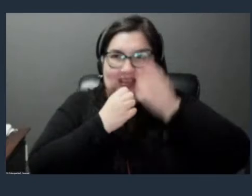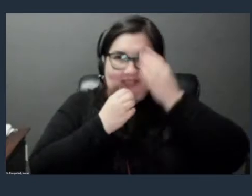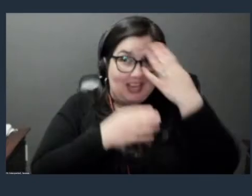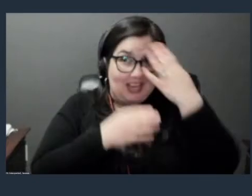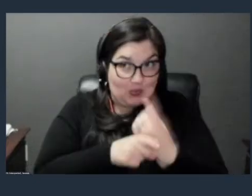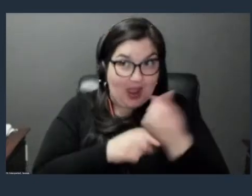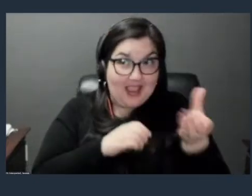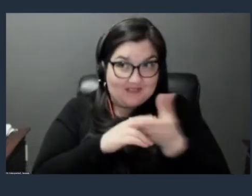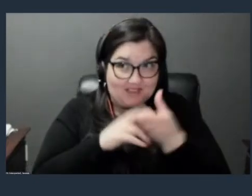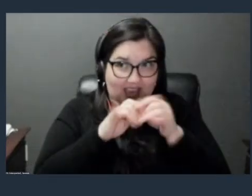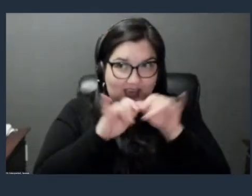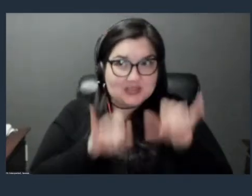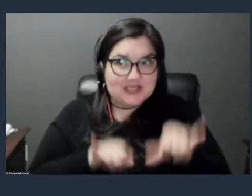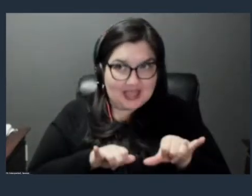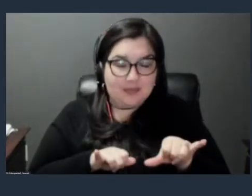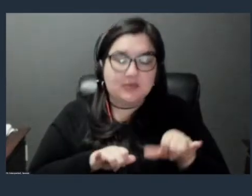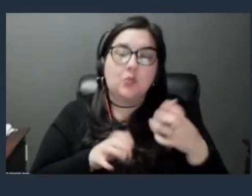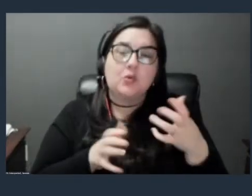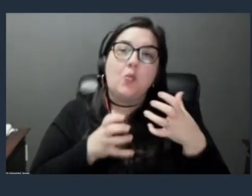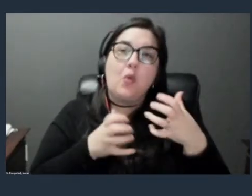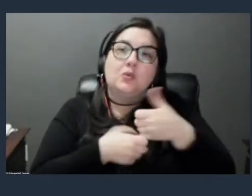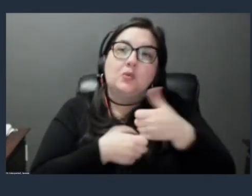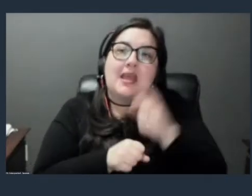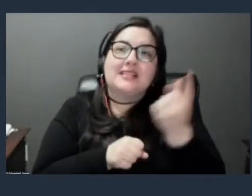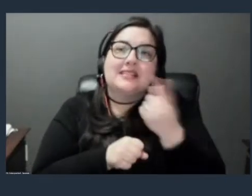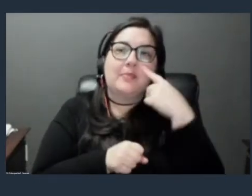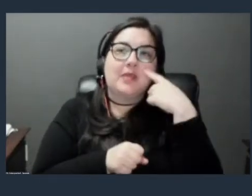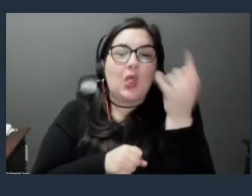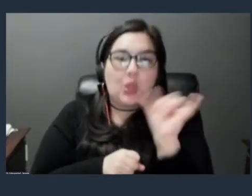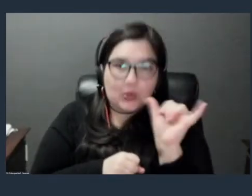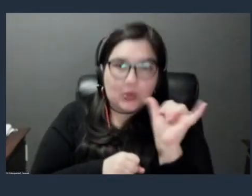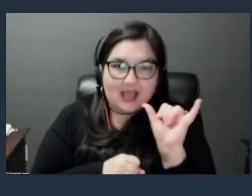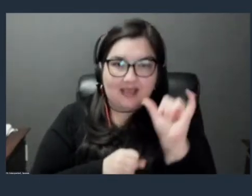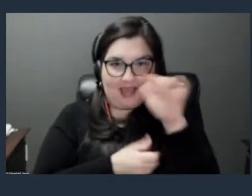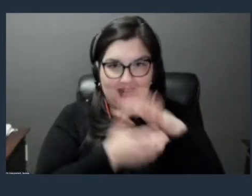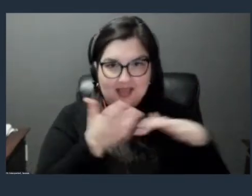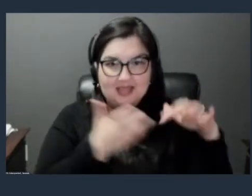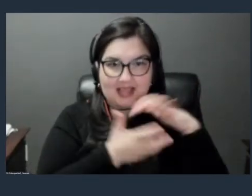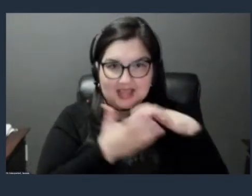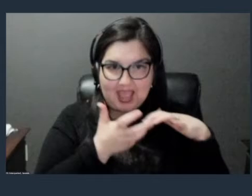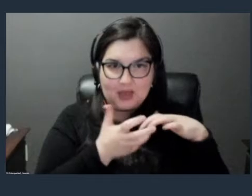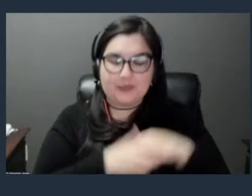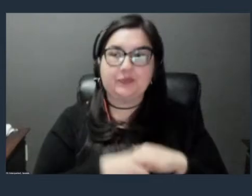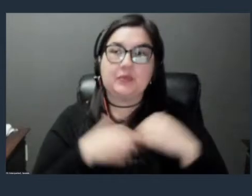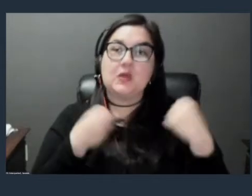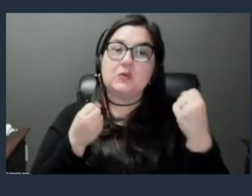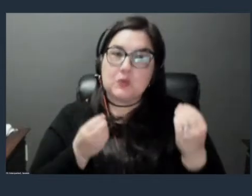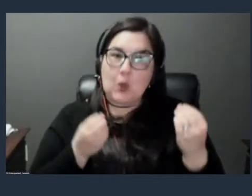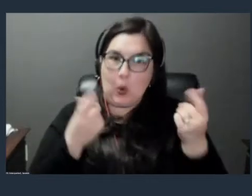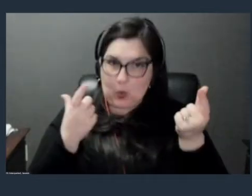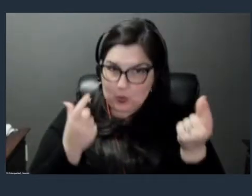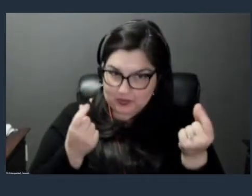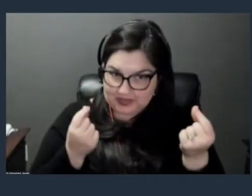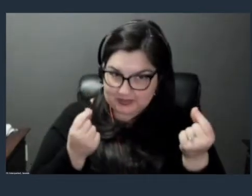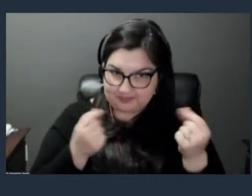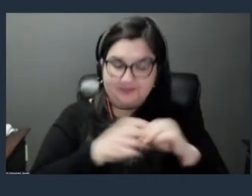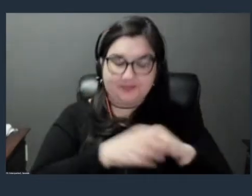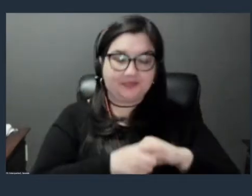that resembled that in the cloud. So what we did is back then we-